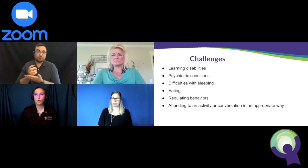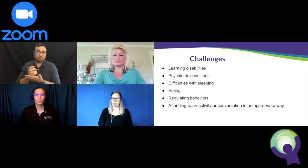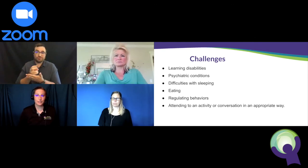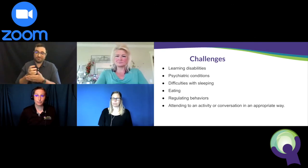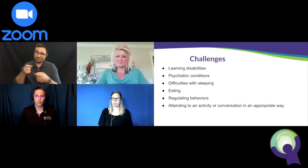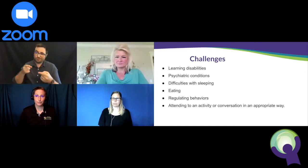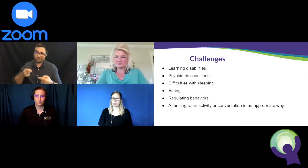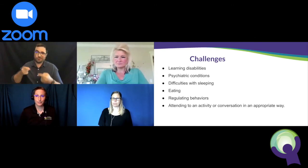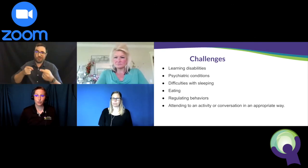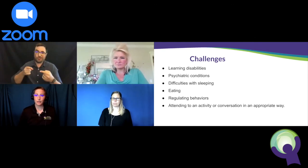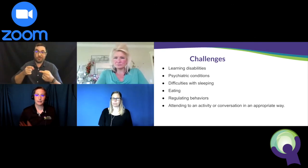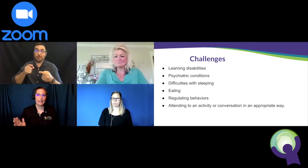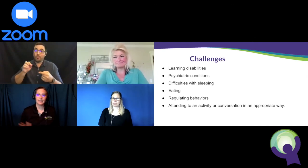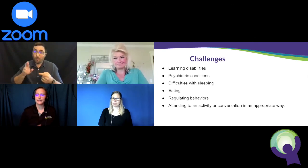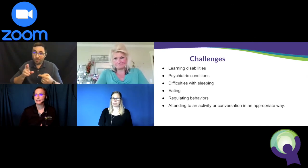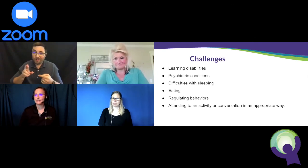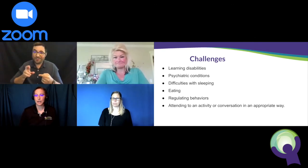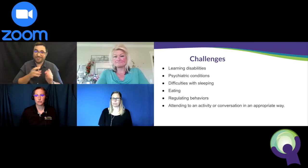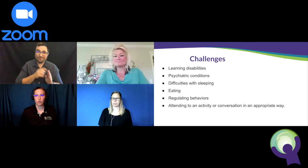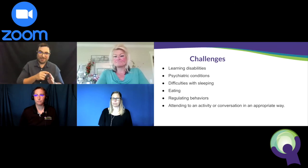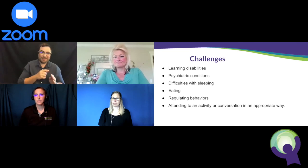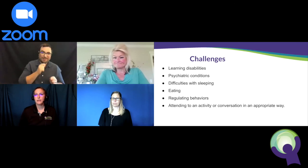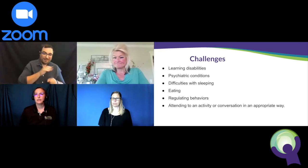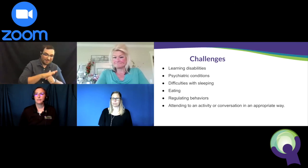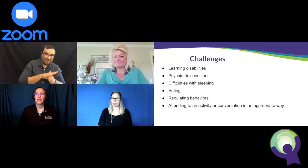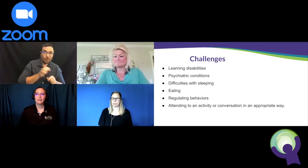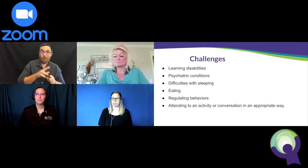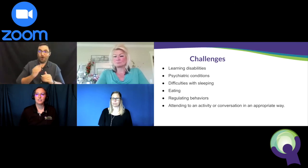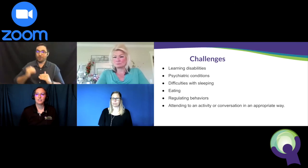So again, it's a spectrum. They might have challenges